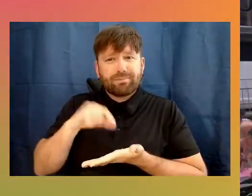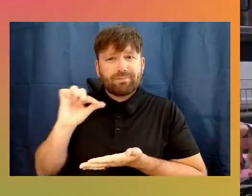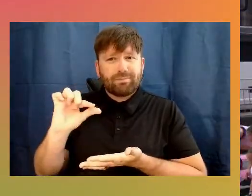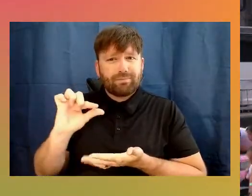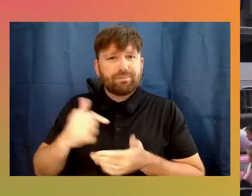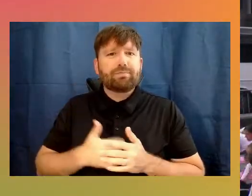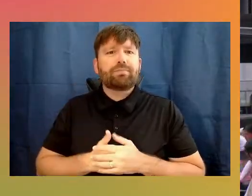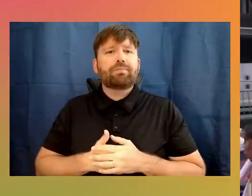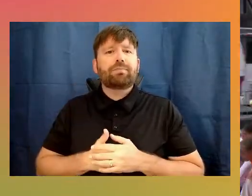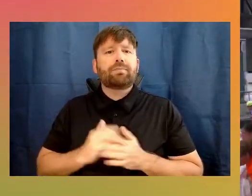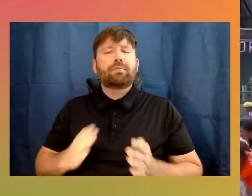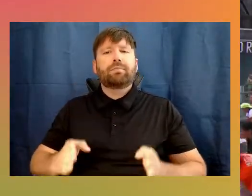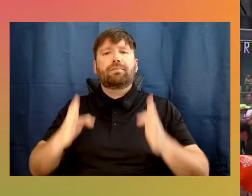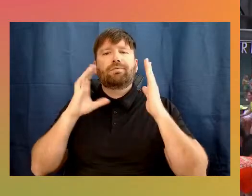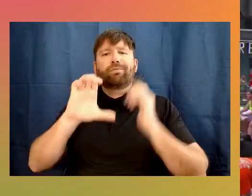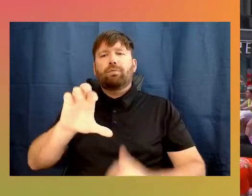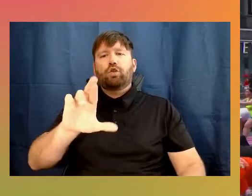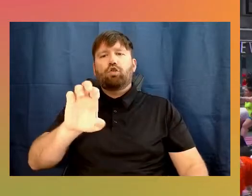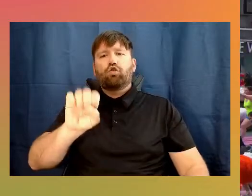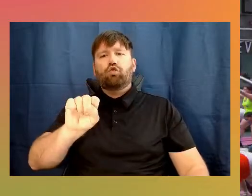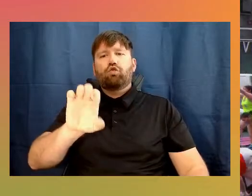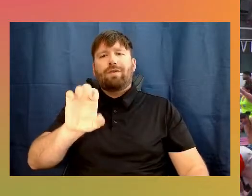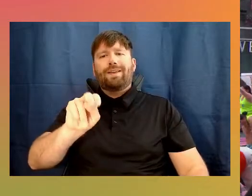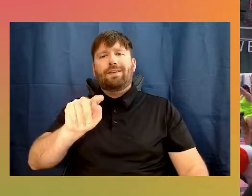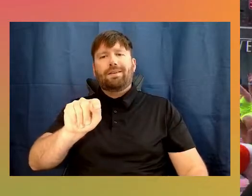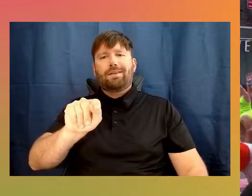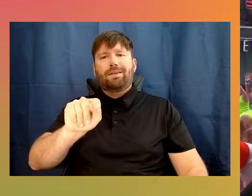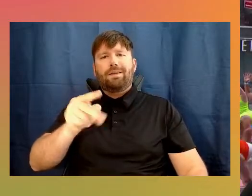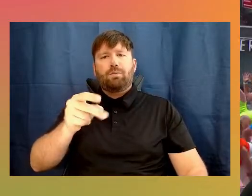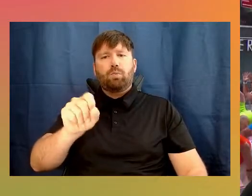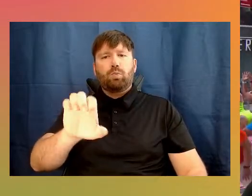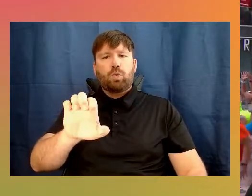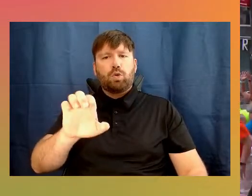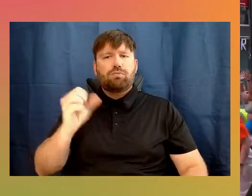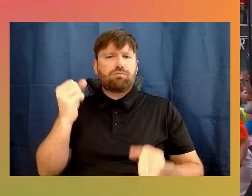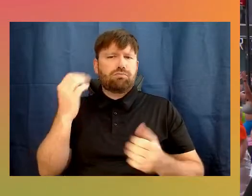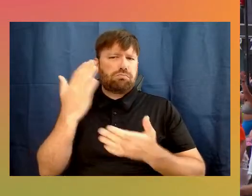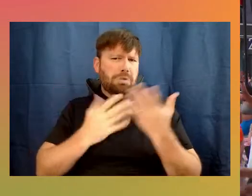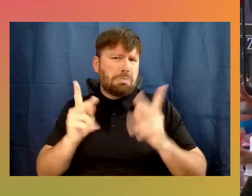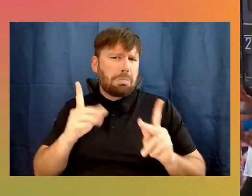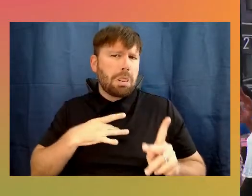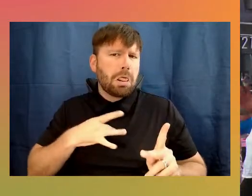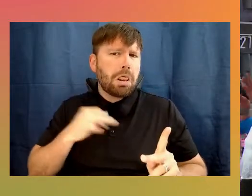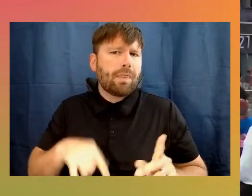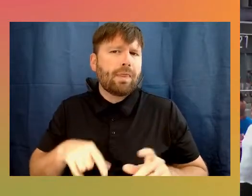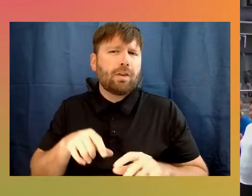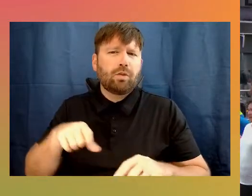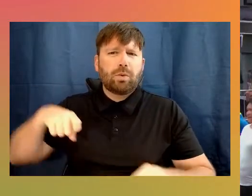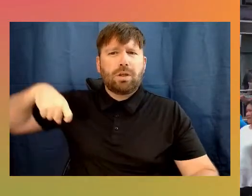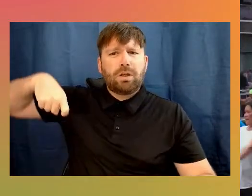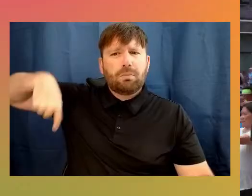FIND A MICRO BEND IN THE BACK KNEE AND REACH THE ARMS FORWARD COMING ALL THE WAY UP TO